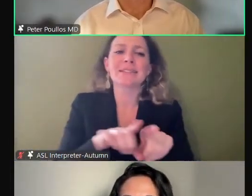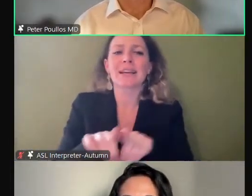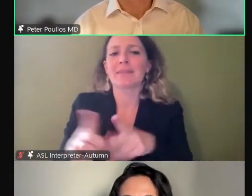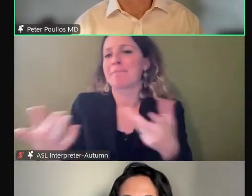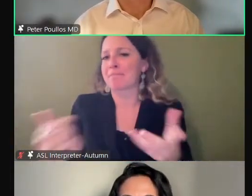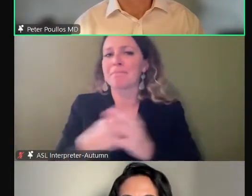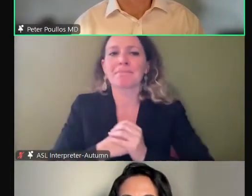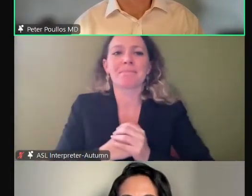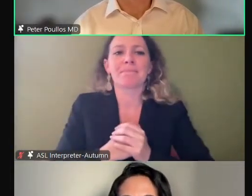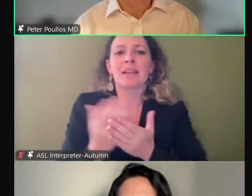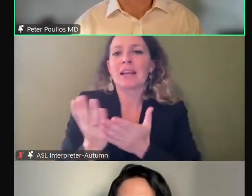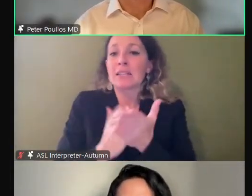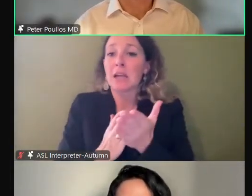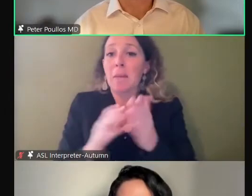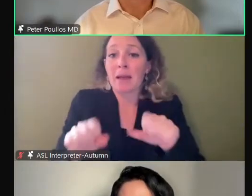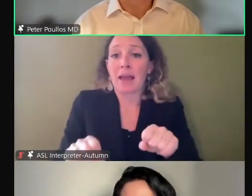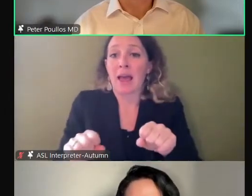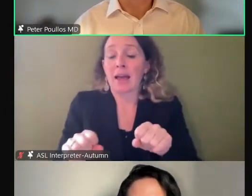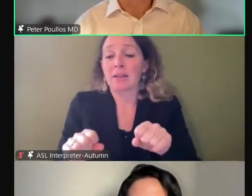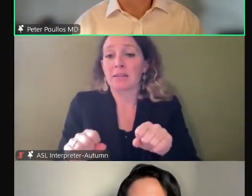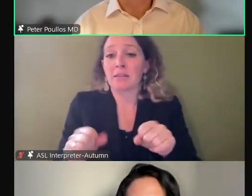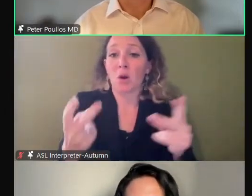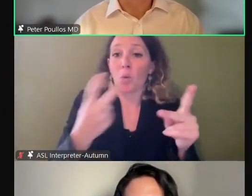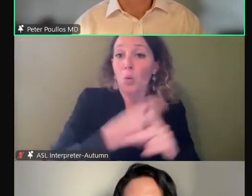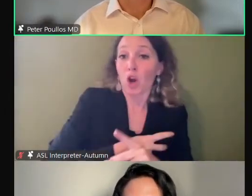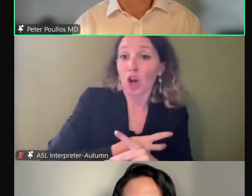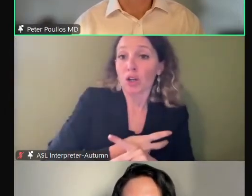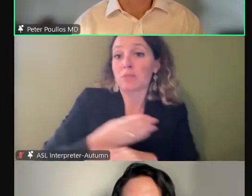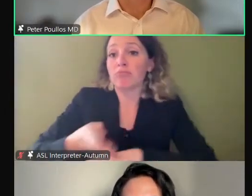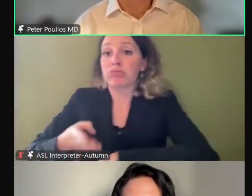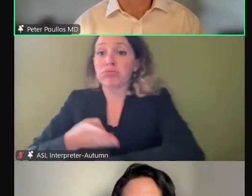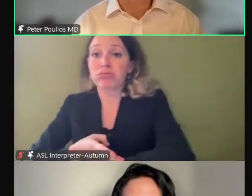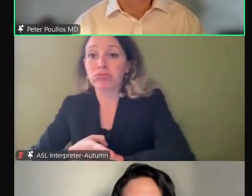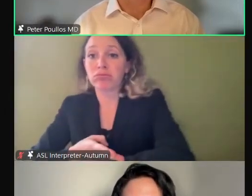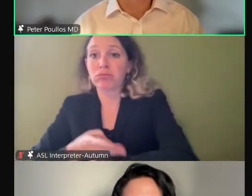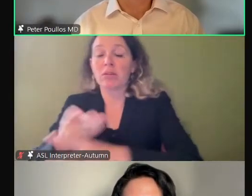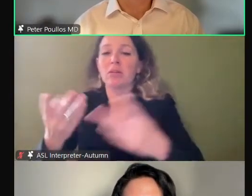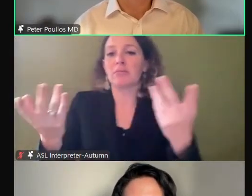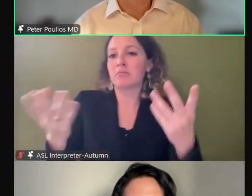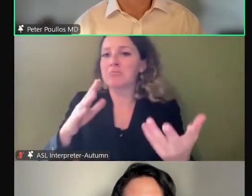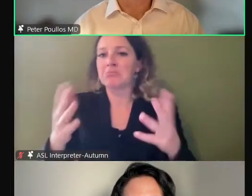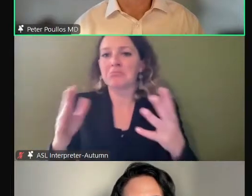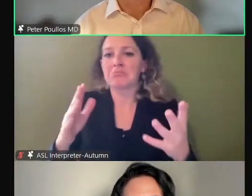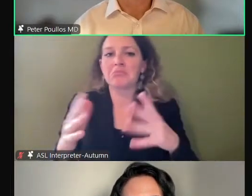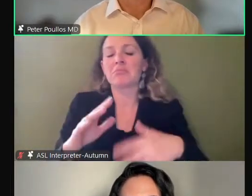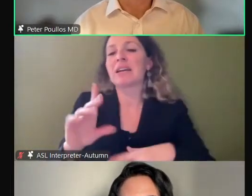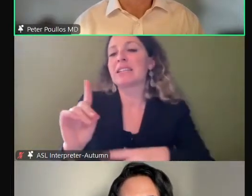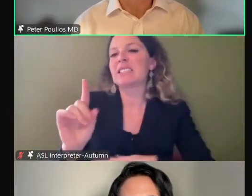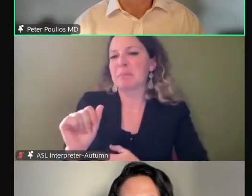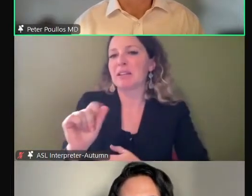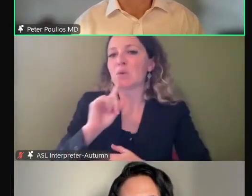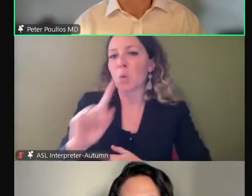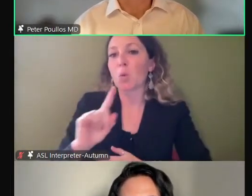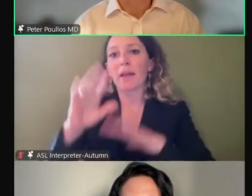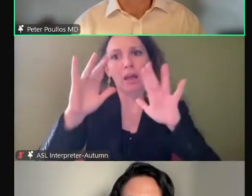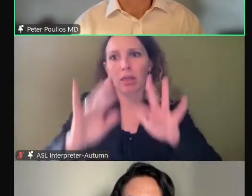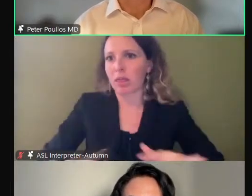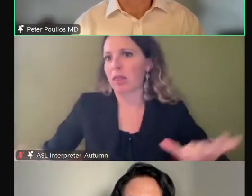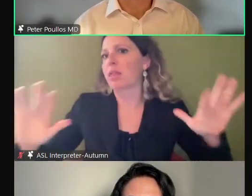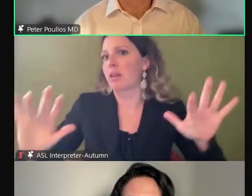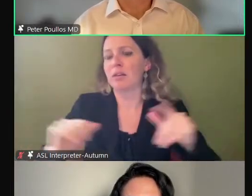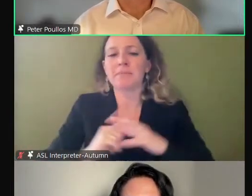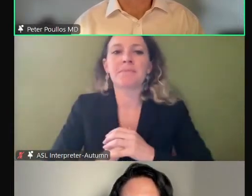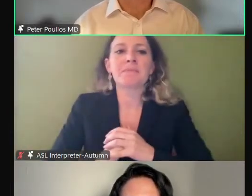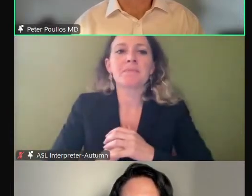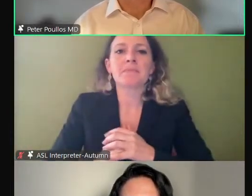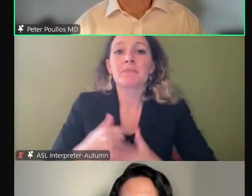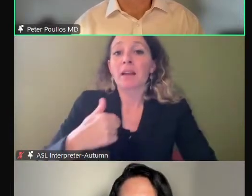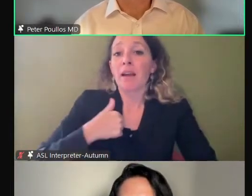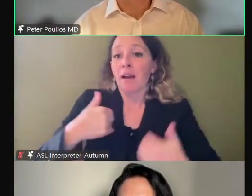or even sometimes resolve. Disability is diverse. So, I had a cervical spinal cord injury on January